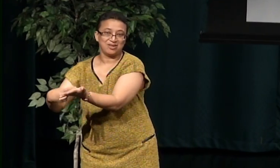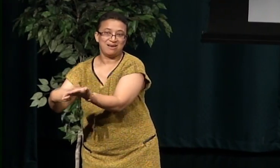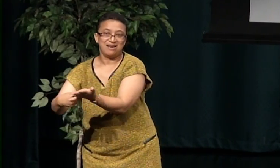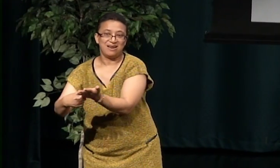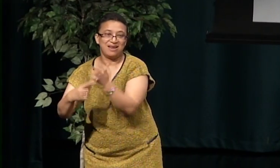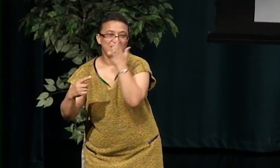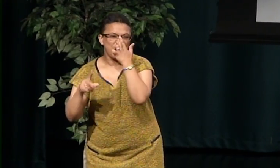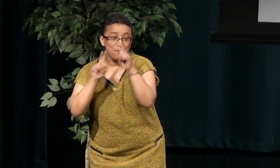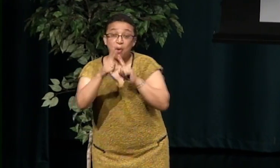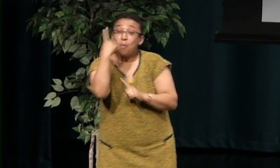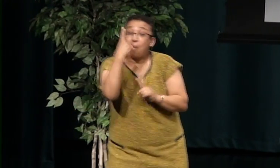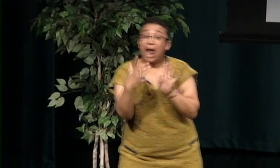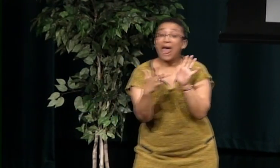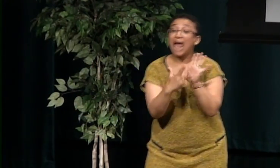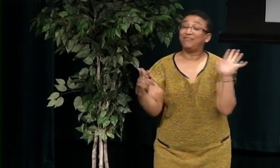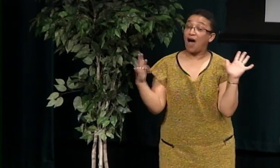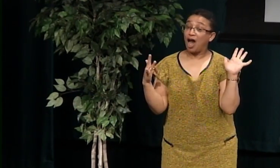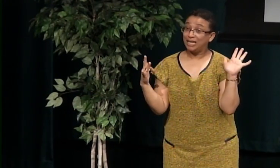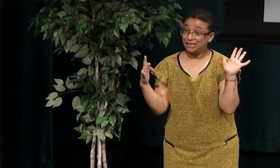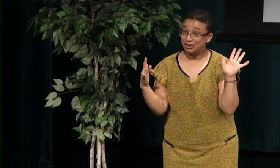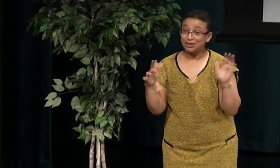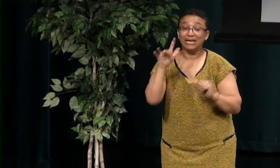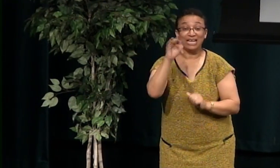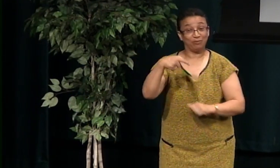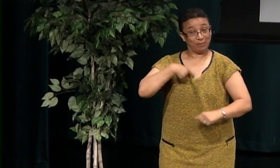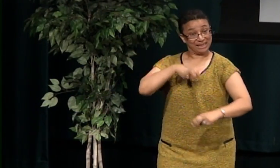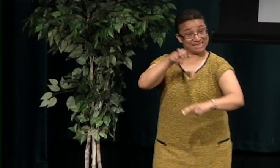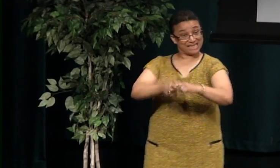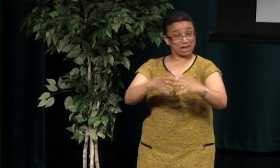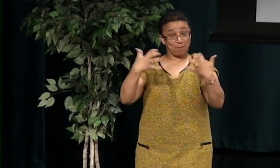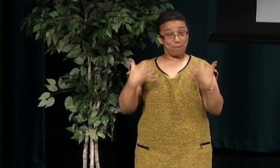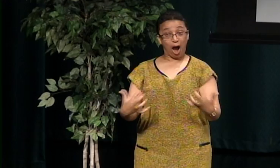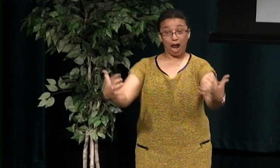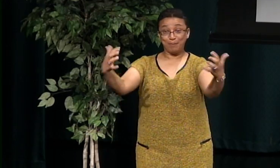So that was a whole other layer of conversation for us.